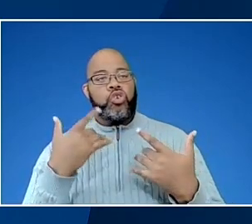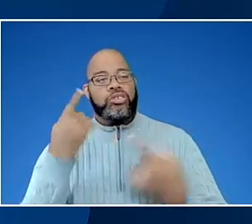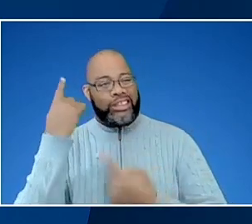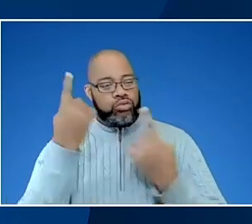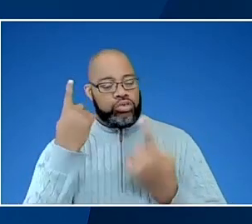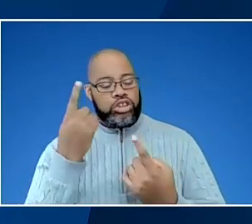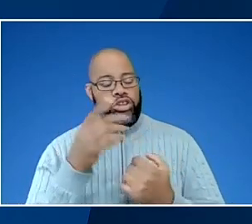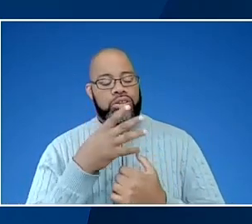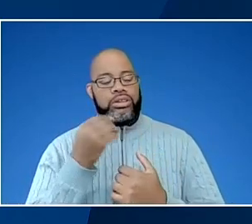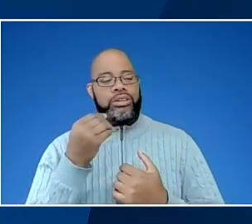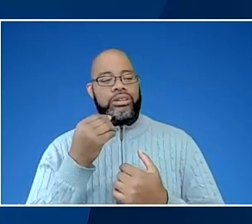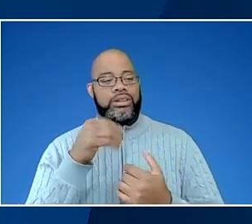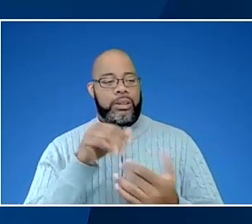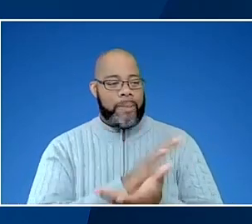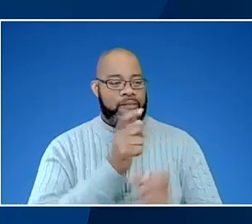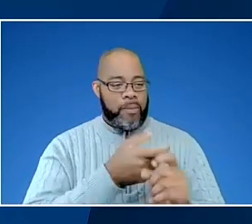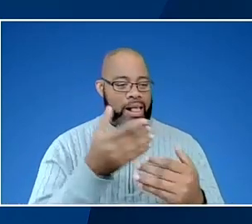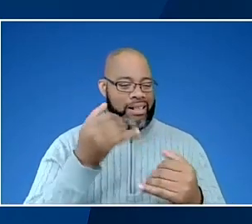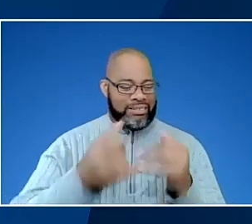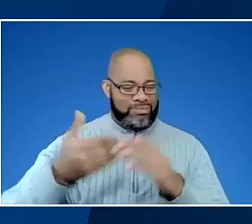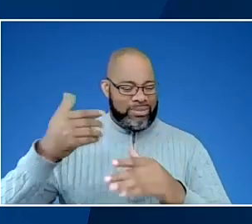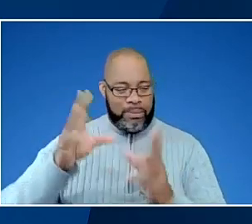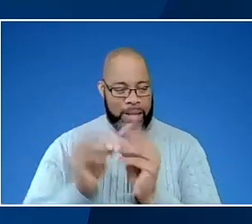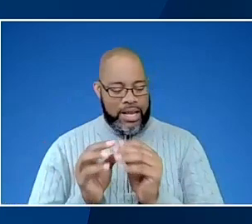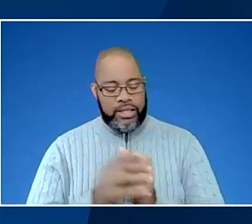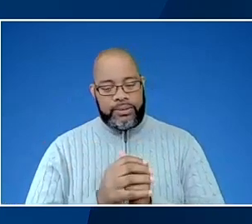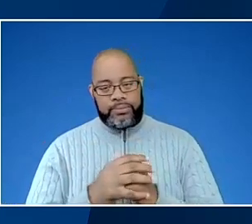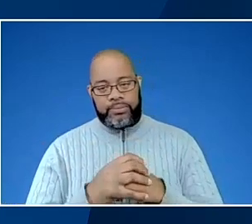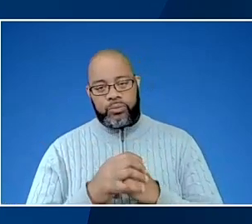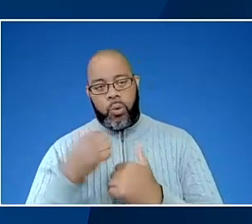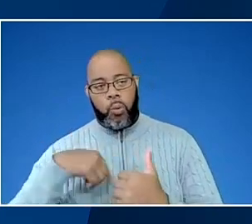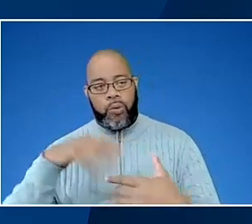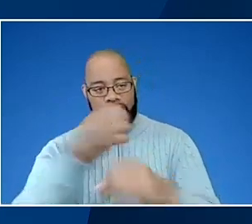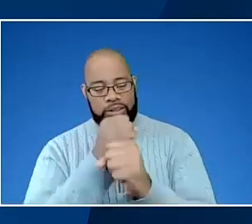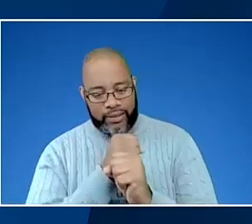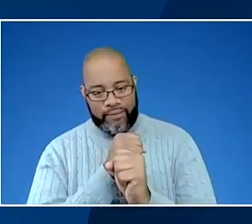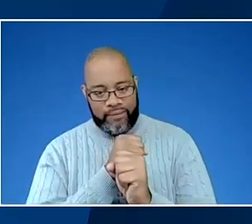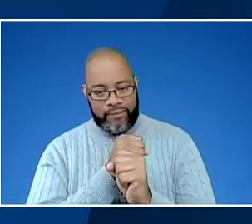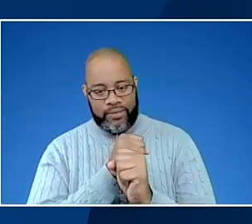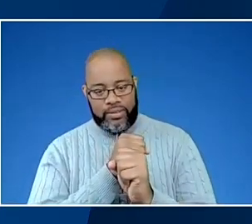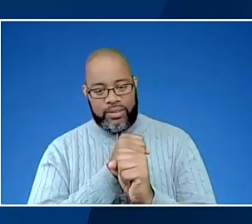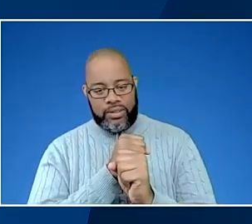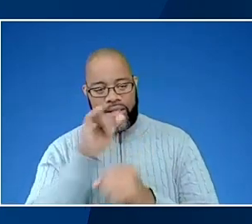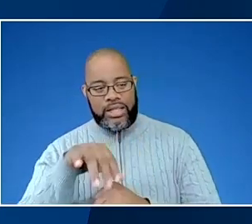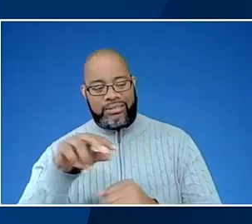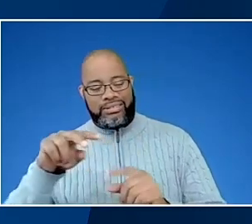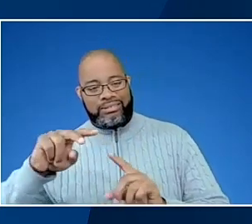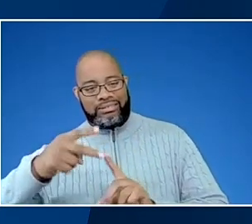the papers from the last meeting. We received this, you know, the second